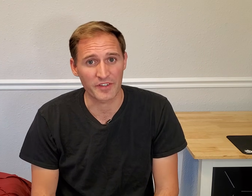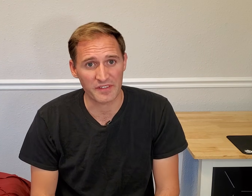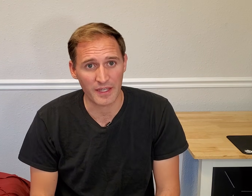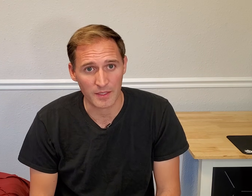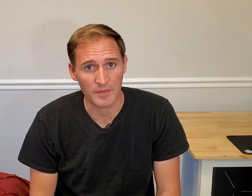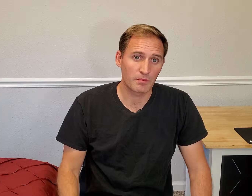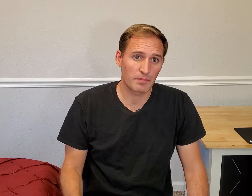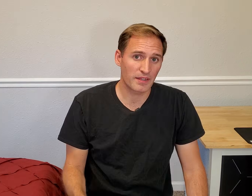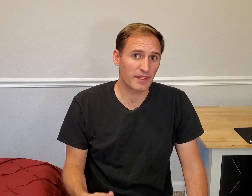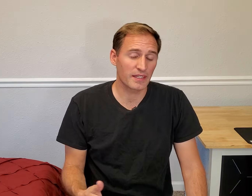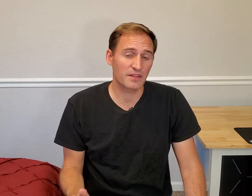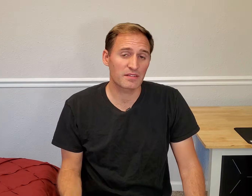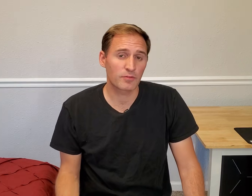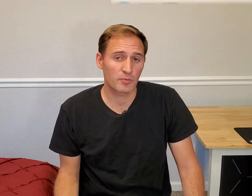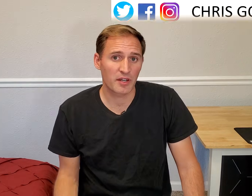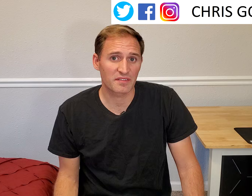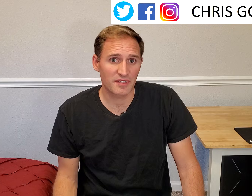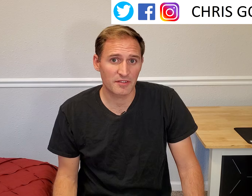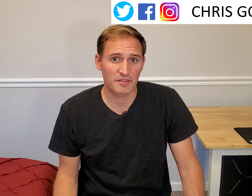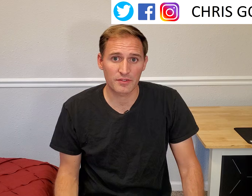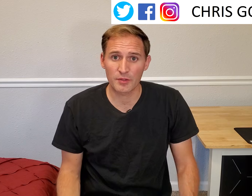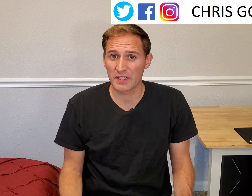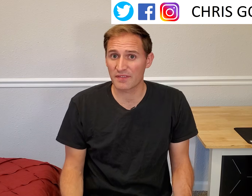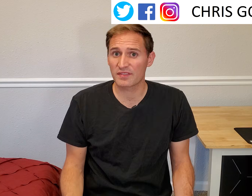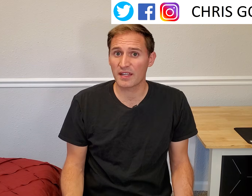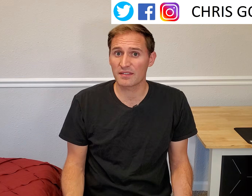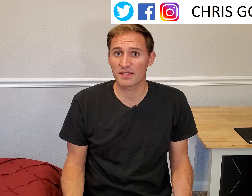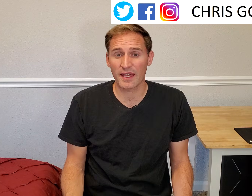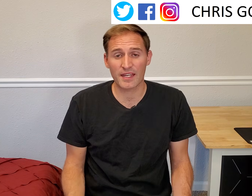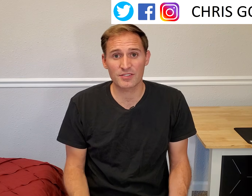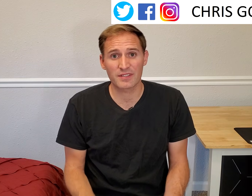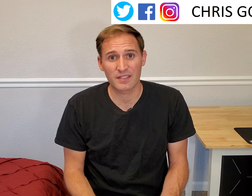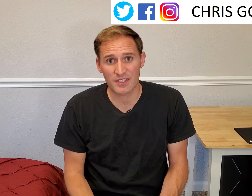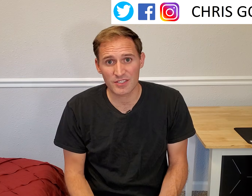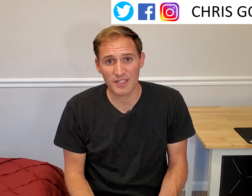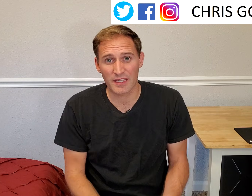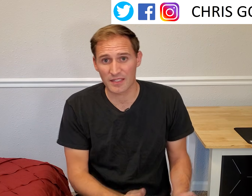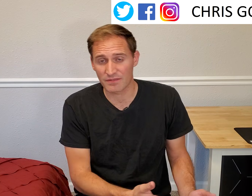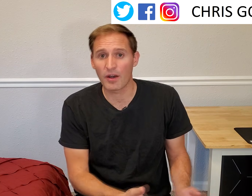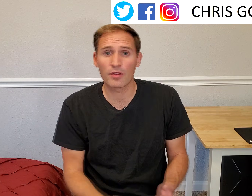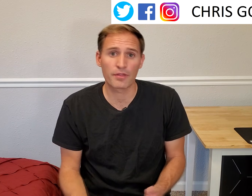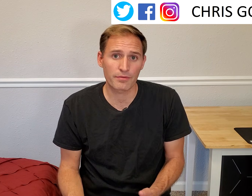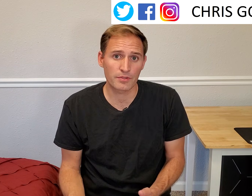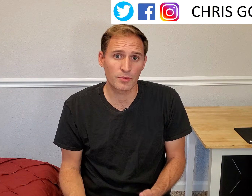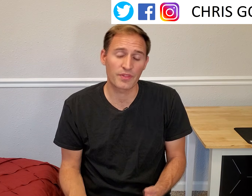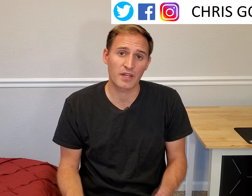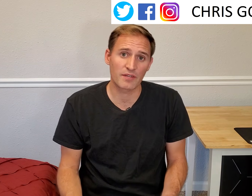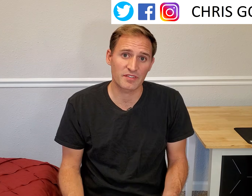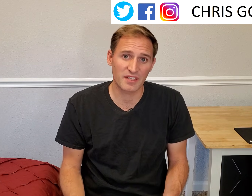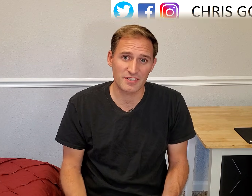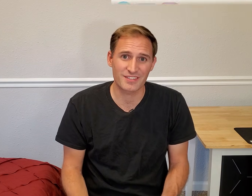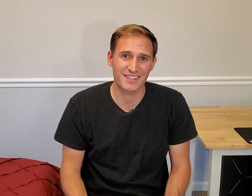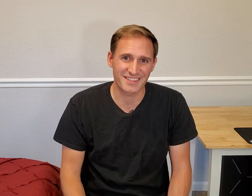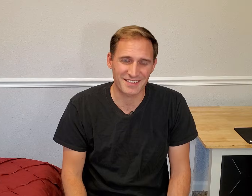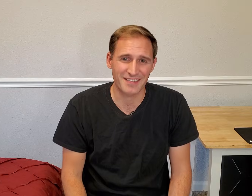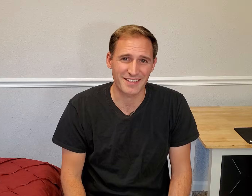the first time. And by the end of this four part series you'll know enough signs to actually initiate and follow through with the conversation in sign